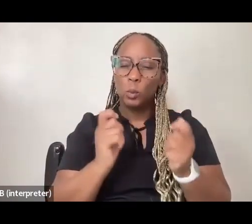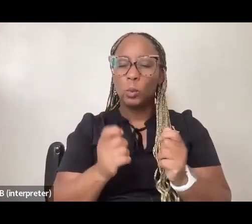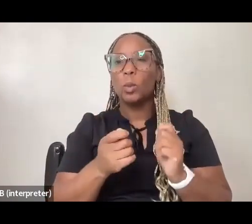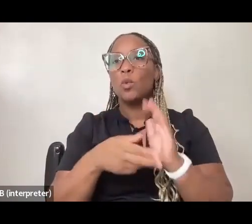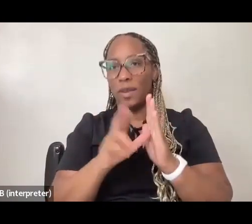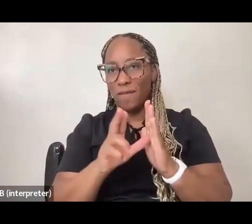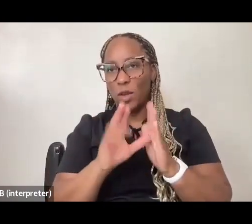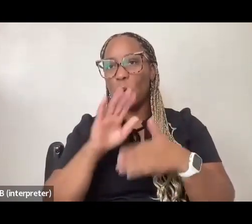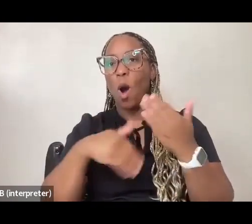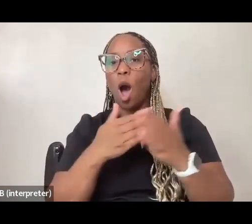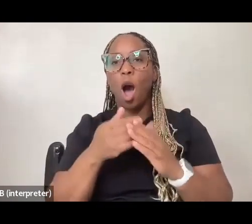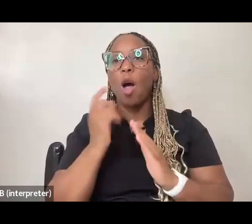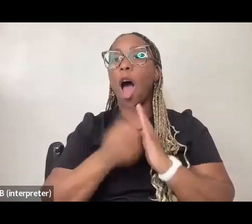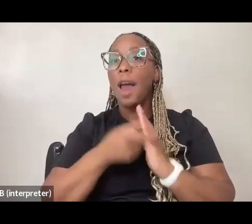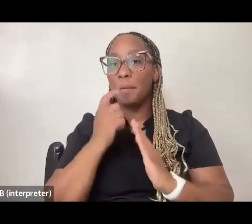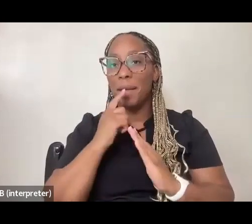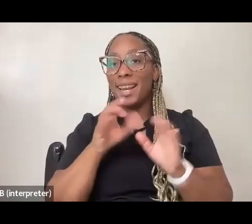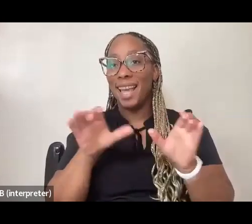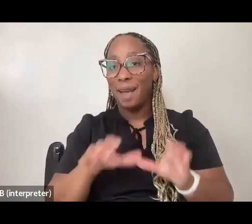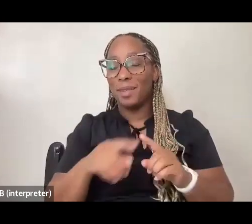caption transcripts to ensure they are as accurate as possible